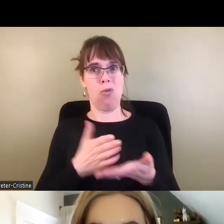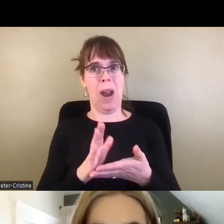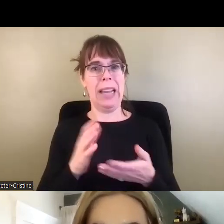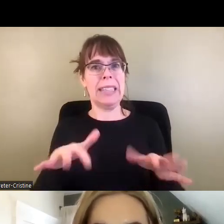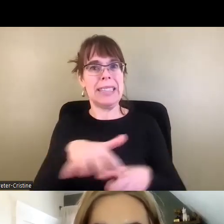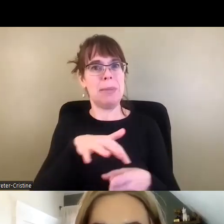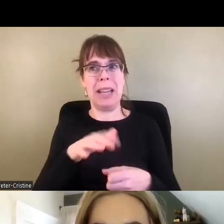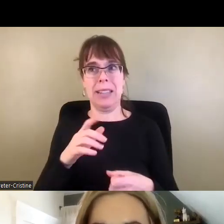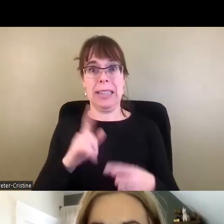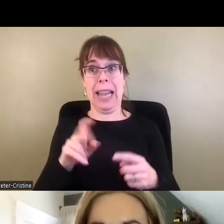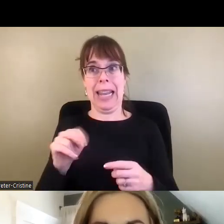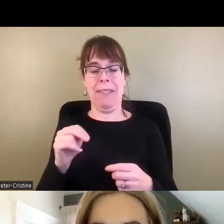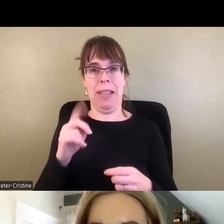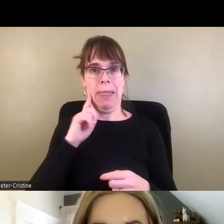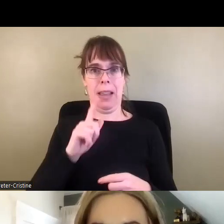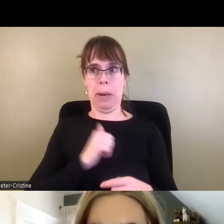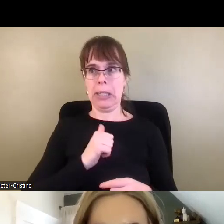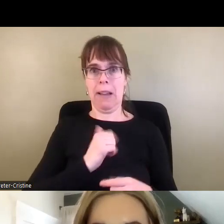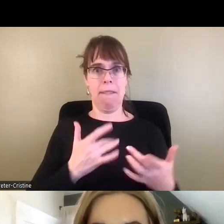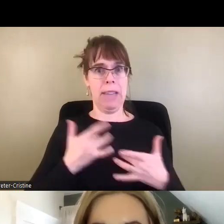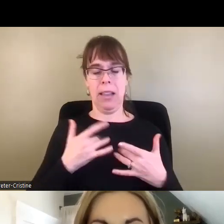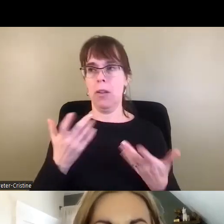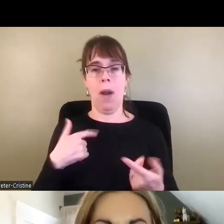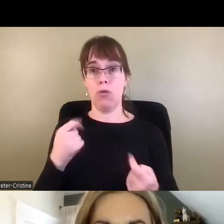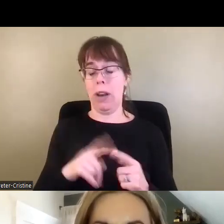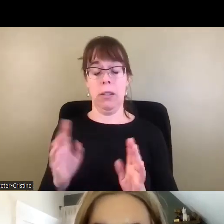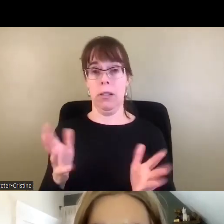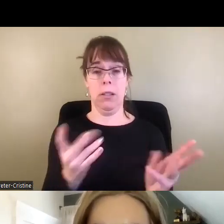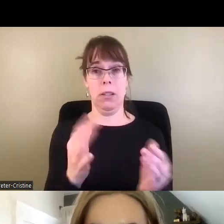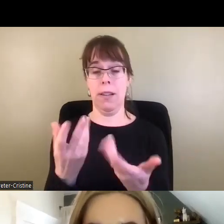feelings, because we were just frantically trying to get folks the help that they needed.